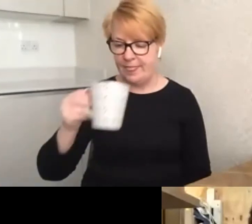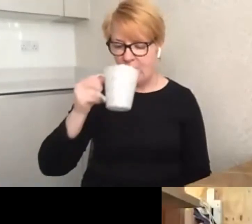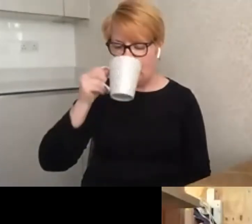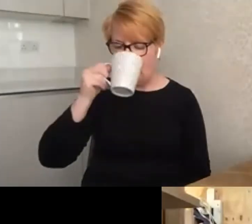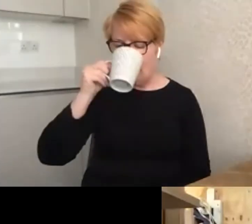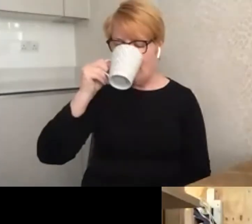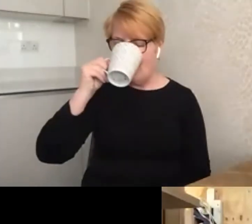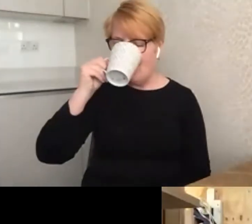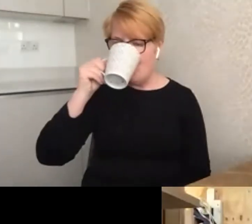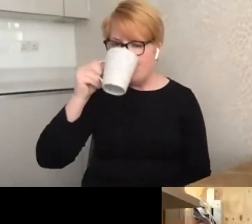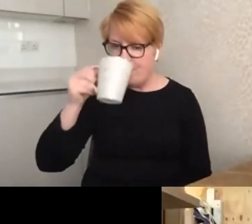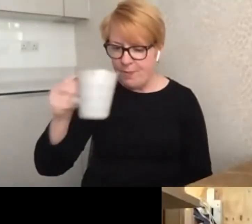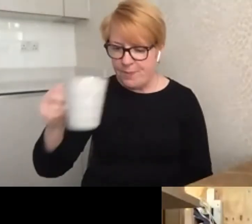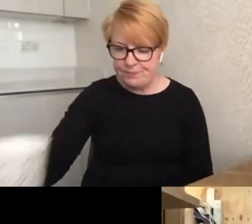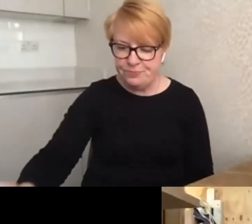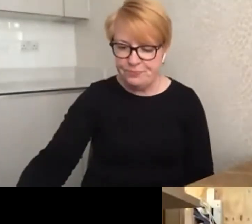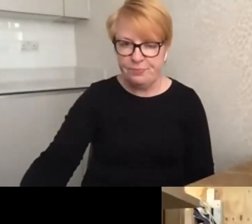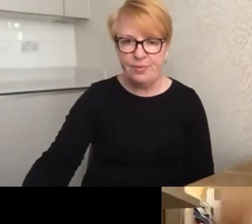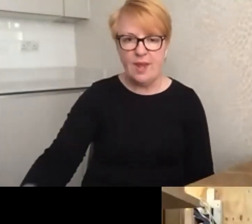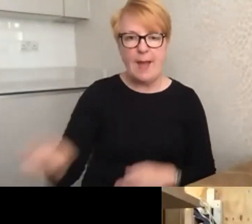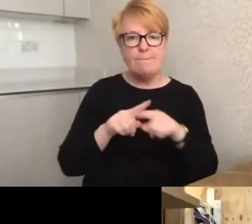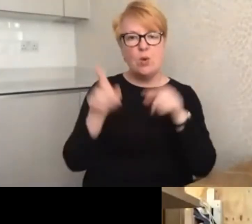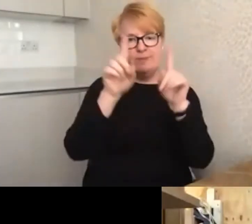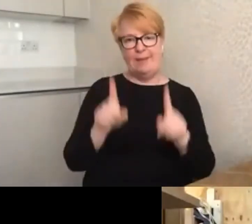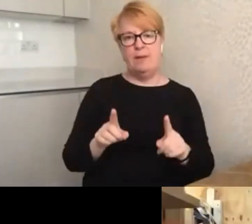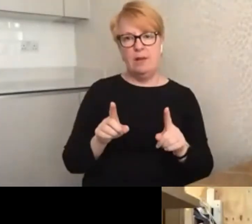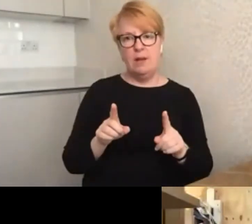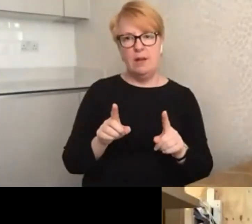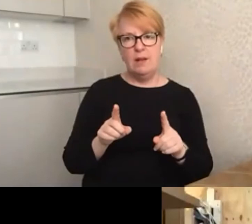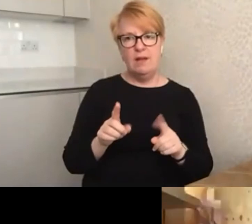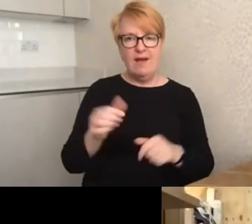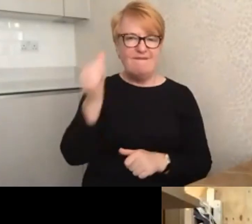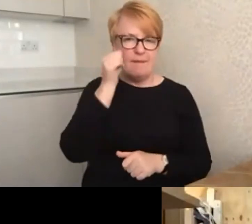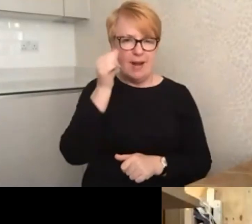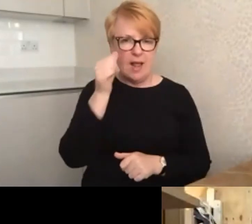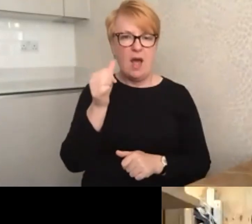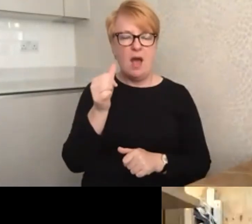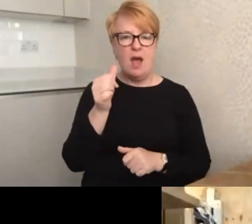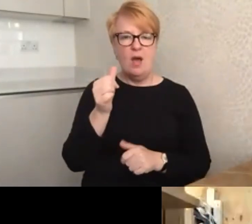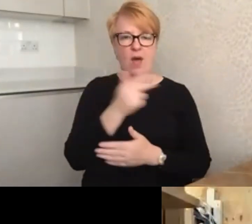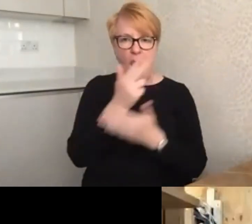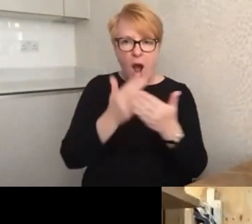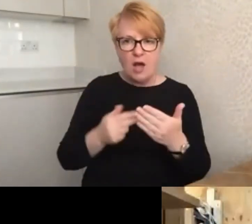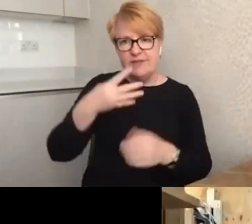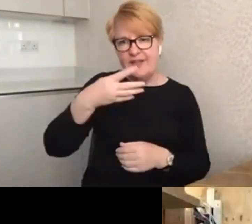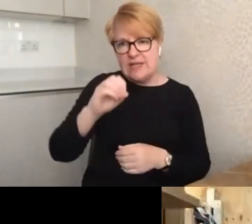most people will be really familiar with the sort of social turn that art took in the 90s. And then, you know, and then they get off kind of, you know, Battle of Wargrave